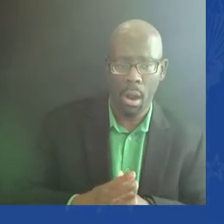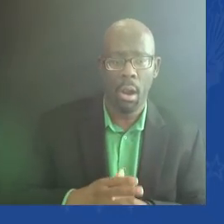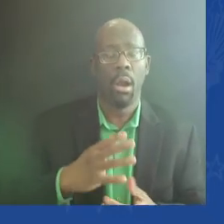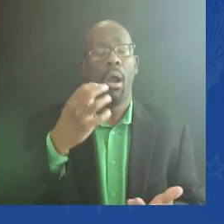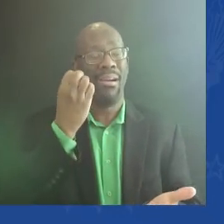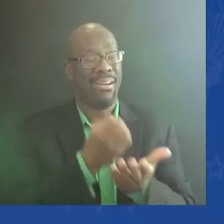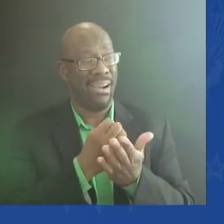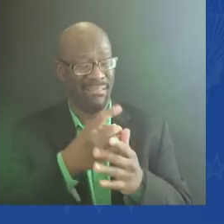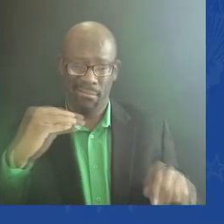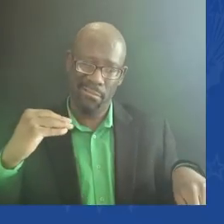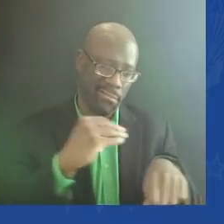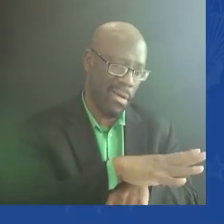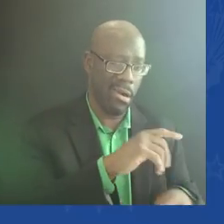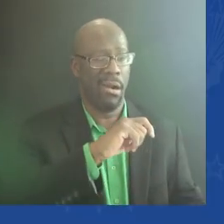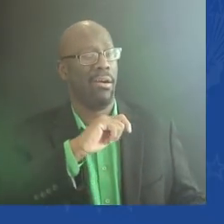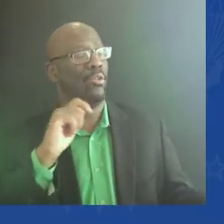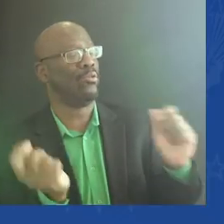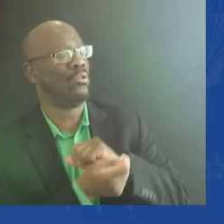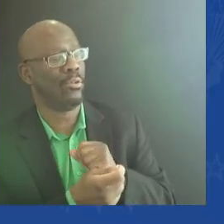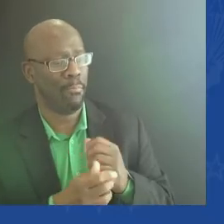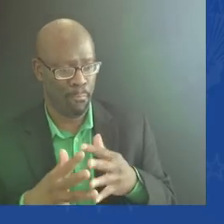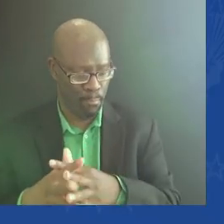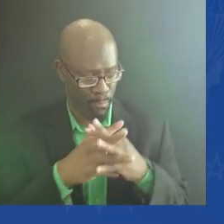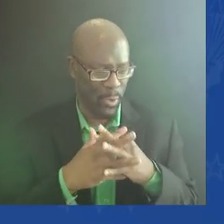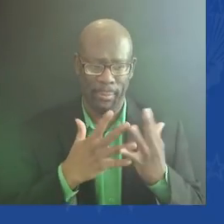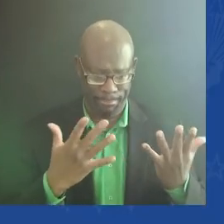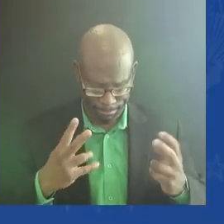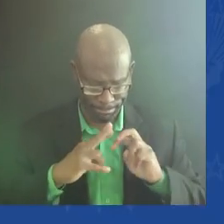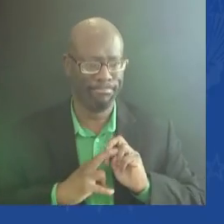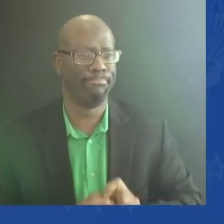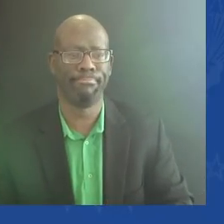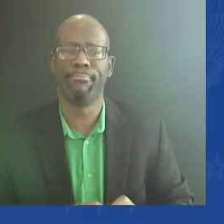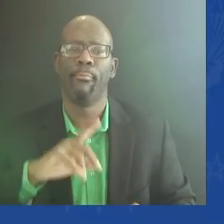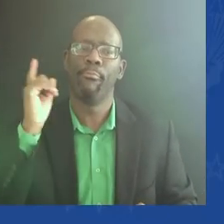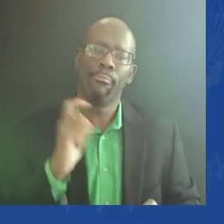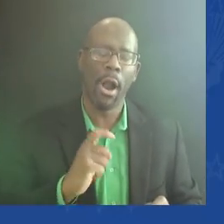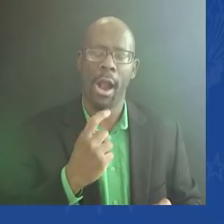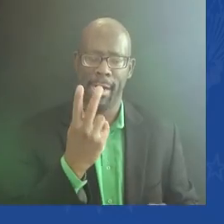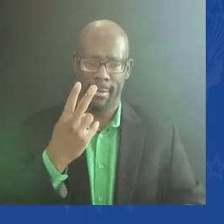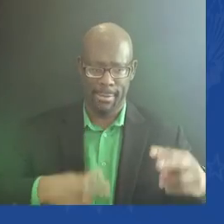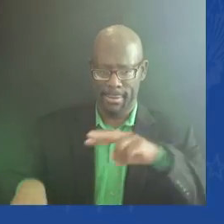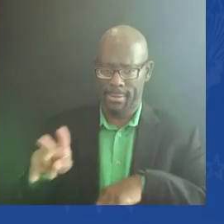That's why I introduced the infrastructure bill. That's why I also introduced the Build Back Better initiative.